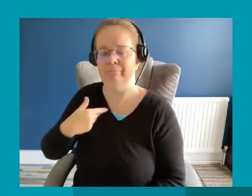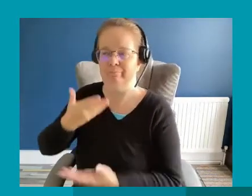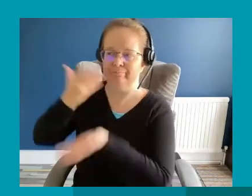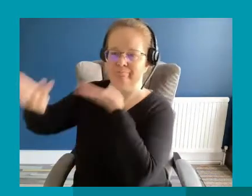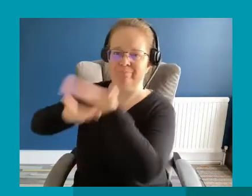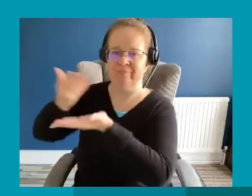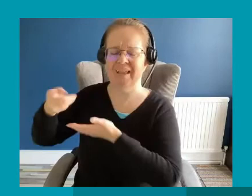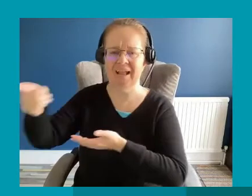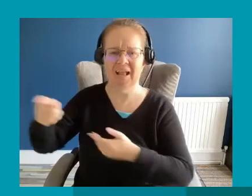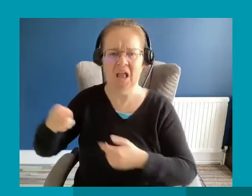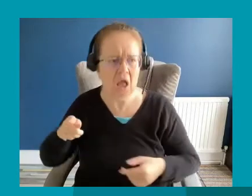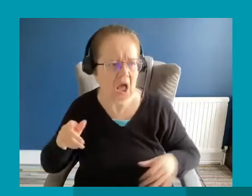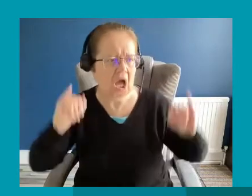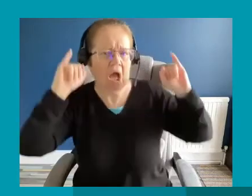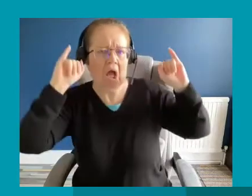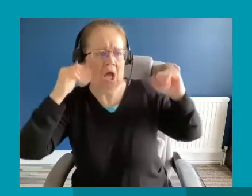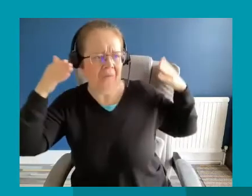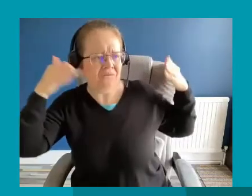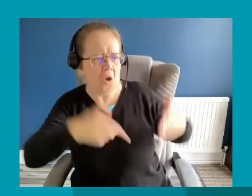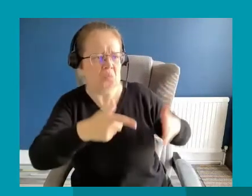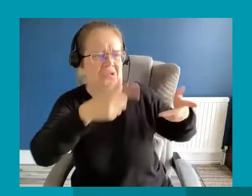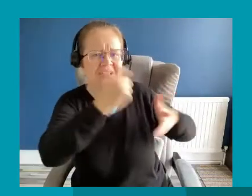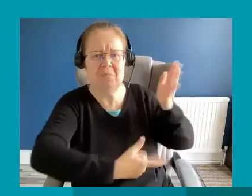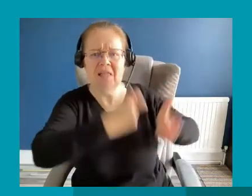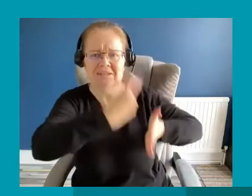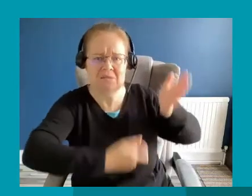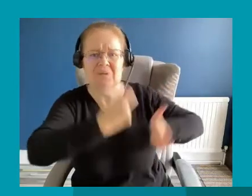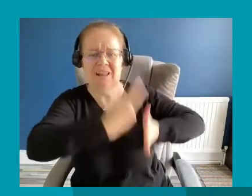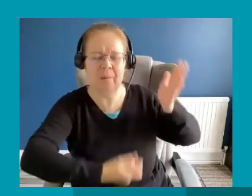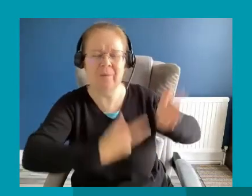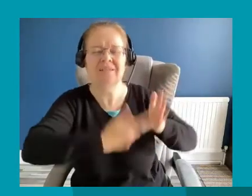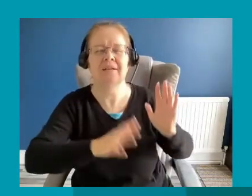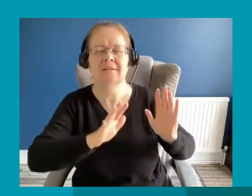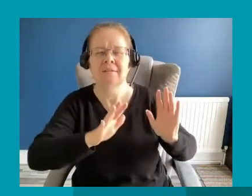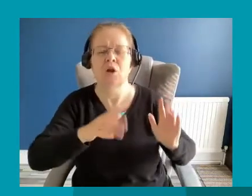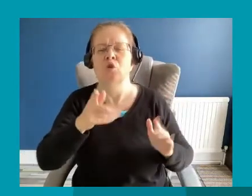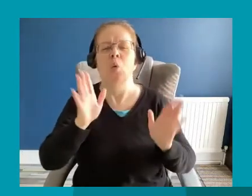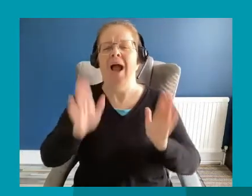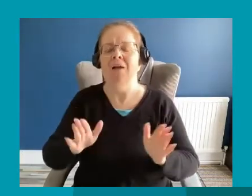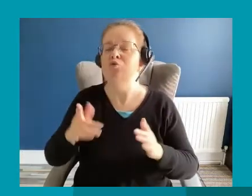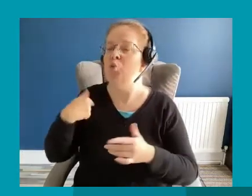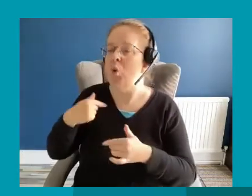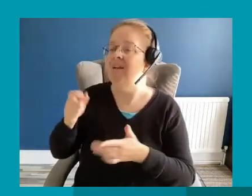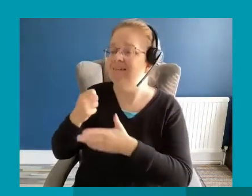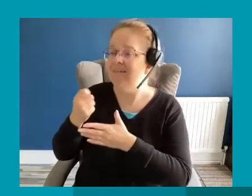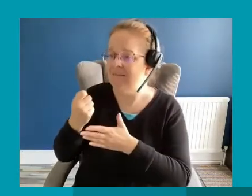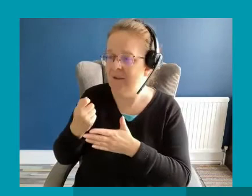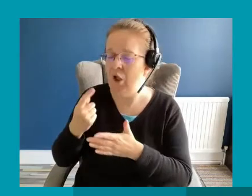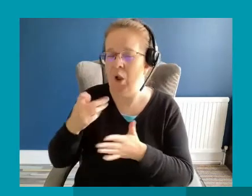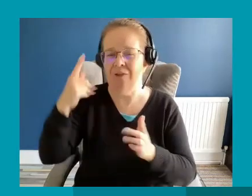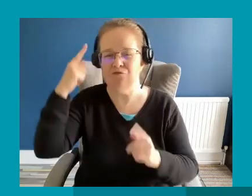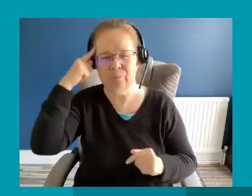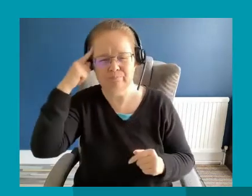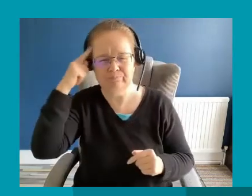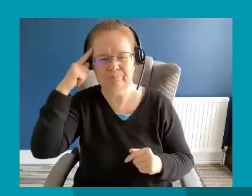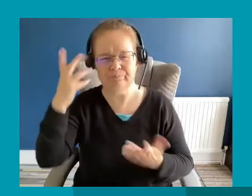though, focuses on your disability. So just be mindful how you approach it, right? Let's go to the next slide Toby